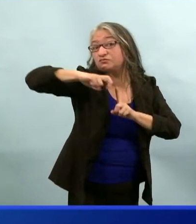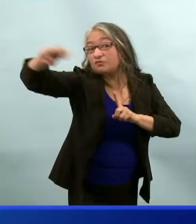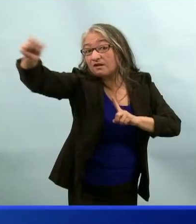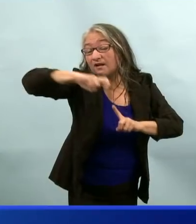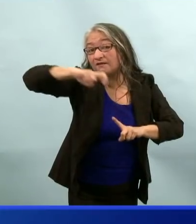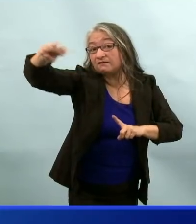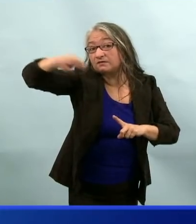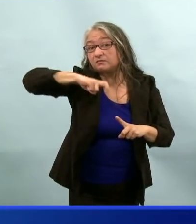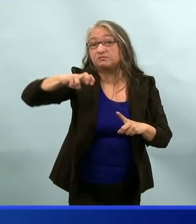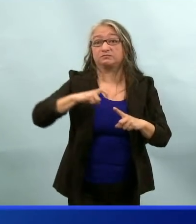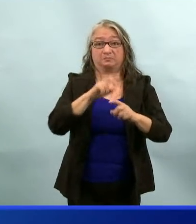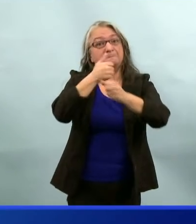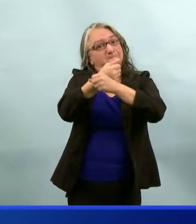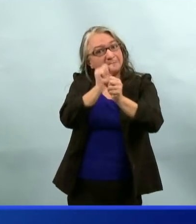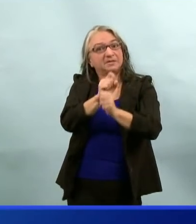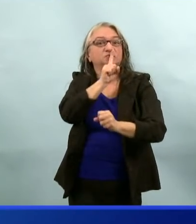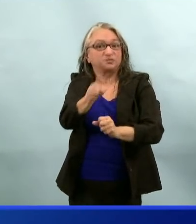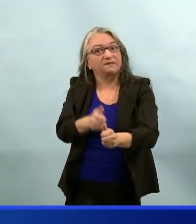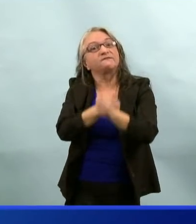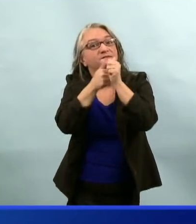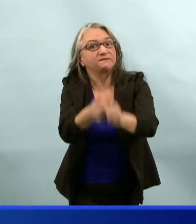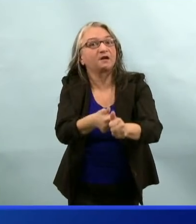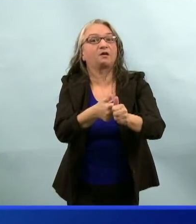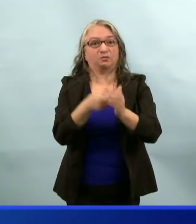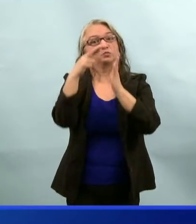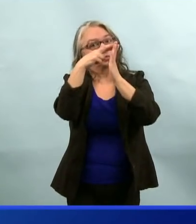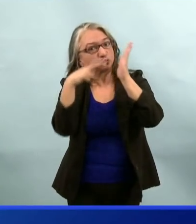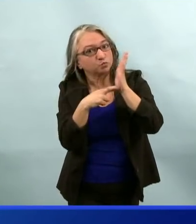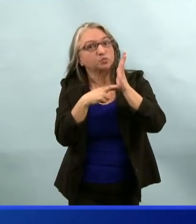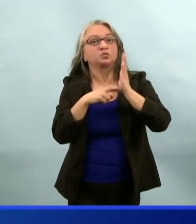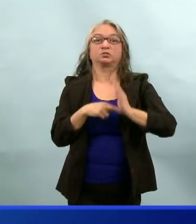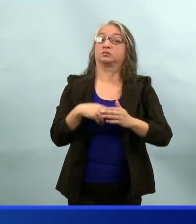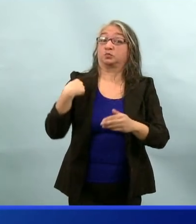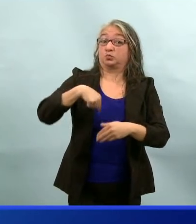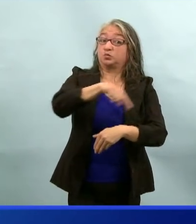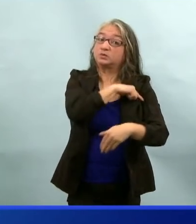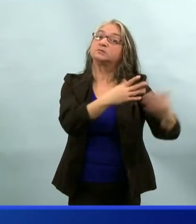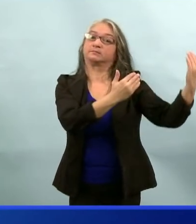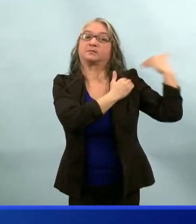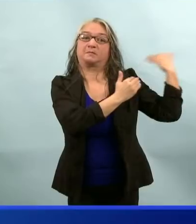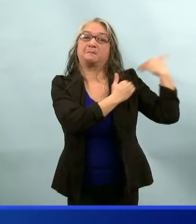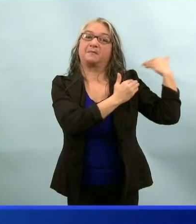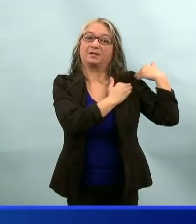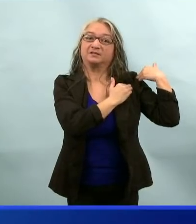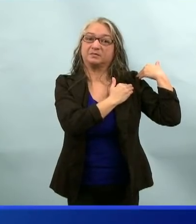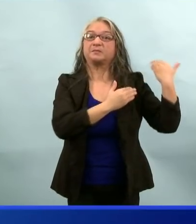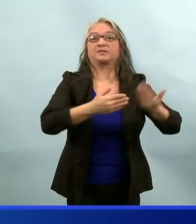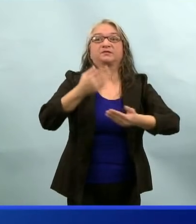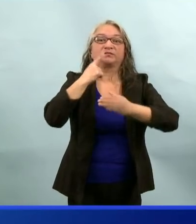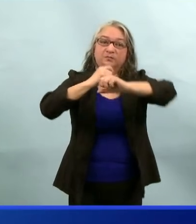we all play a role in preventing cover 19. we play a role in staying healthy and following the public